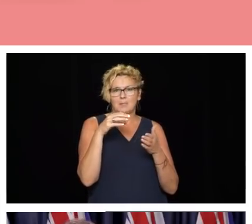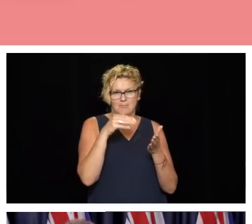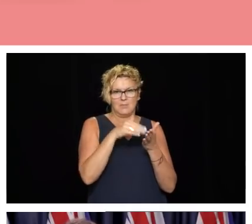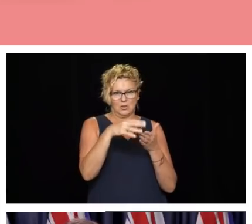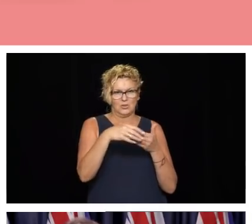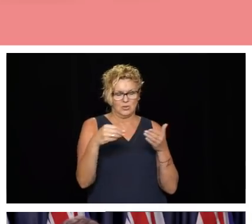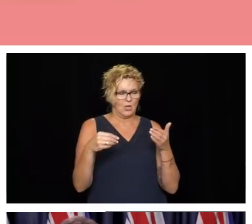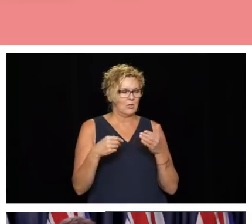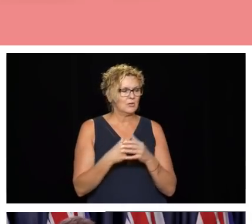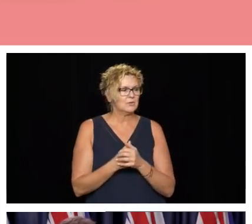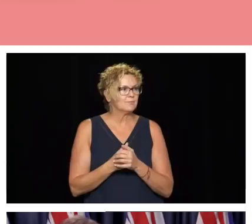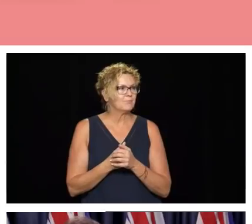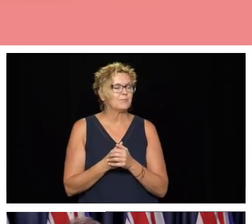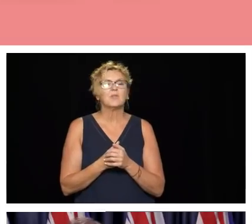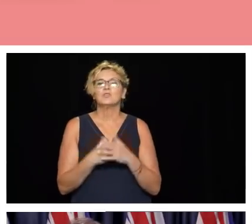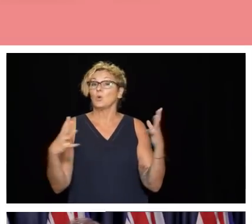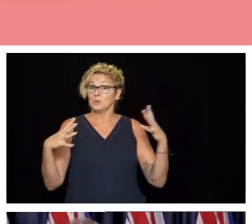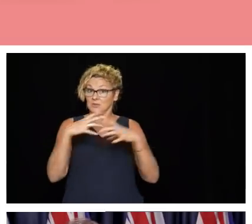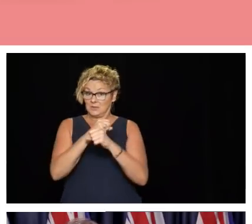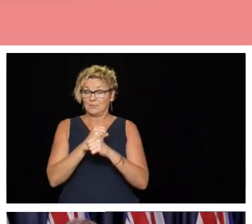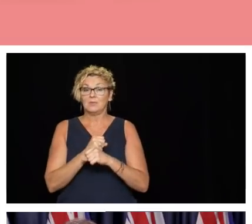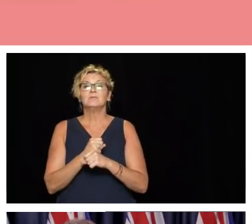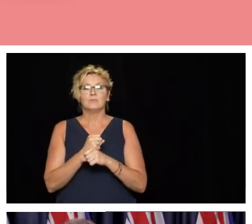To summarize,